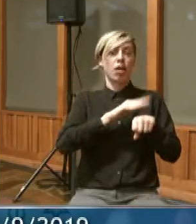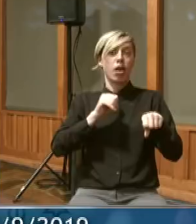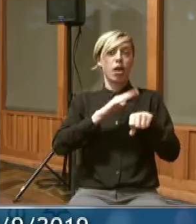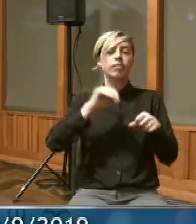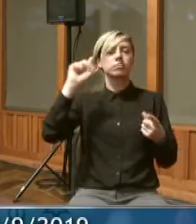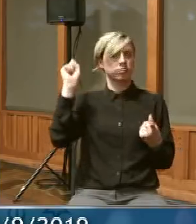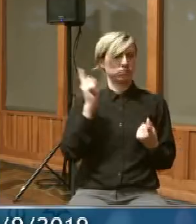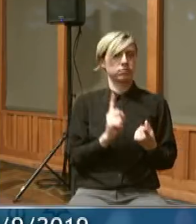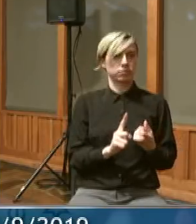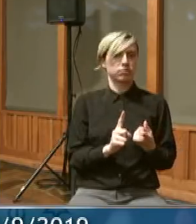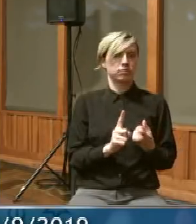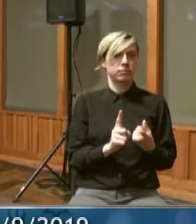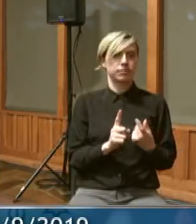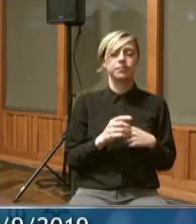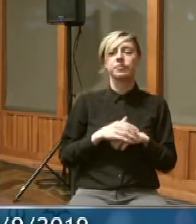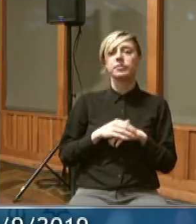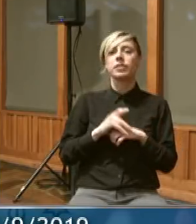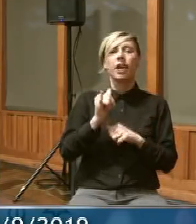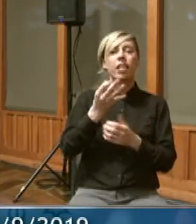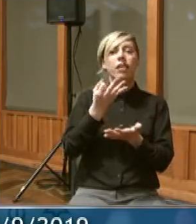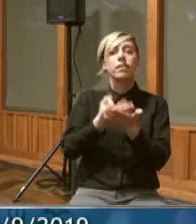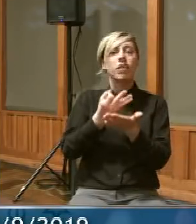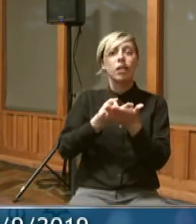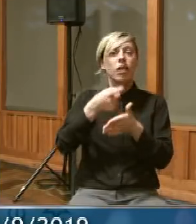THEY REDUCED POLICE CALLS IN SAN FRANCISCO BY 37% IN A CERTAIN